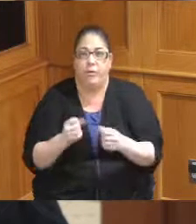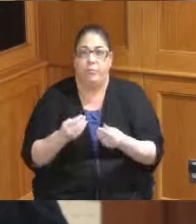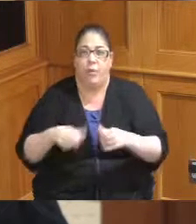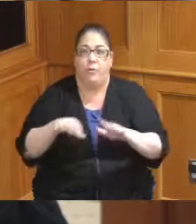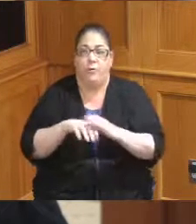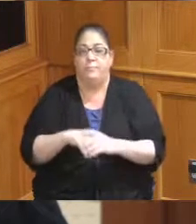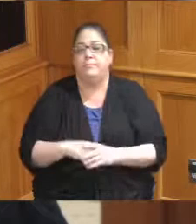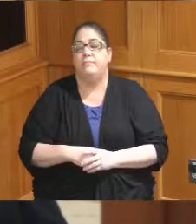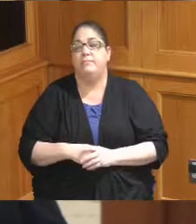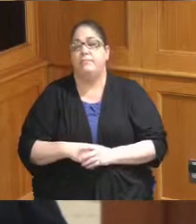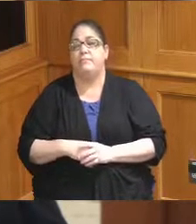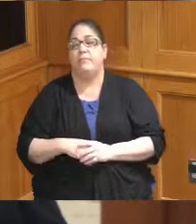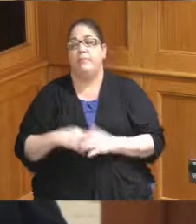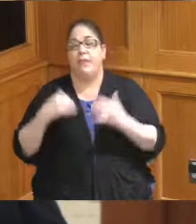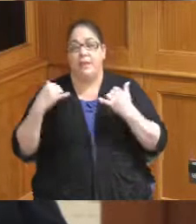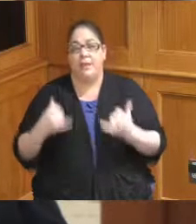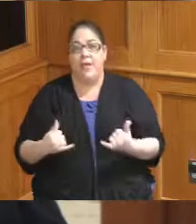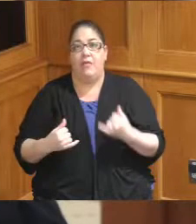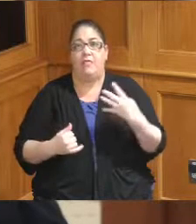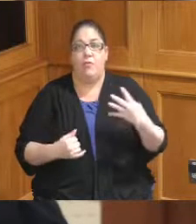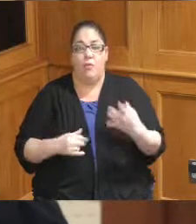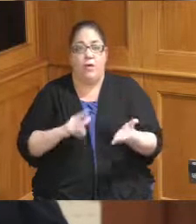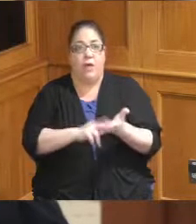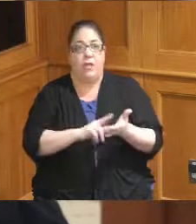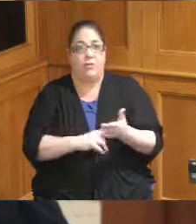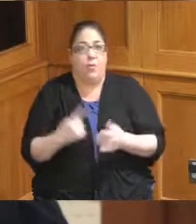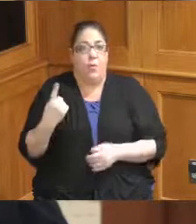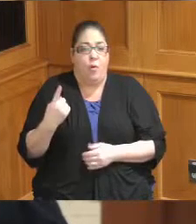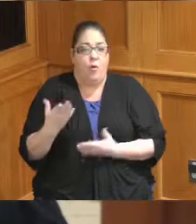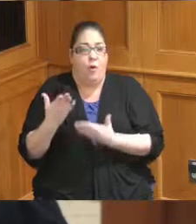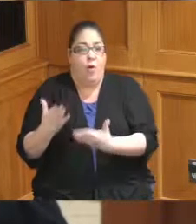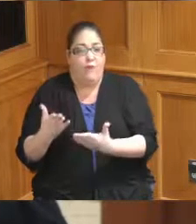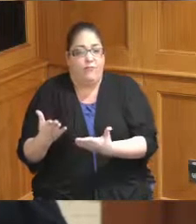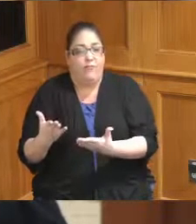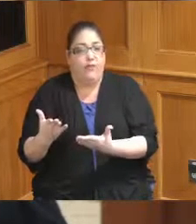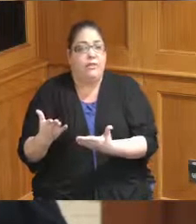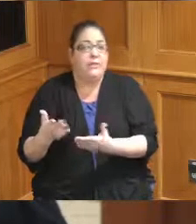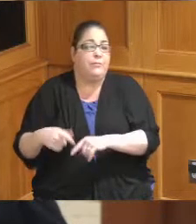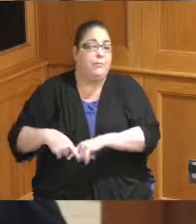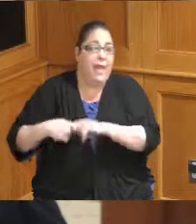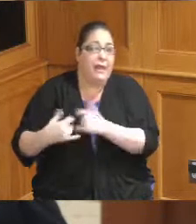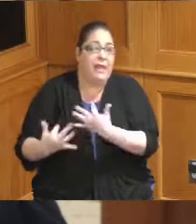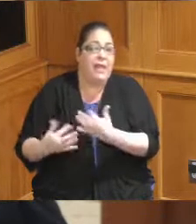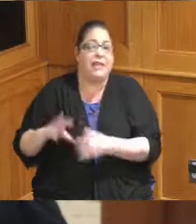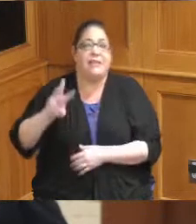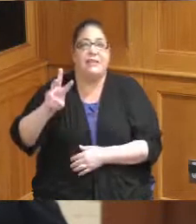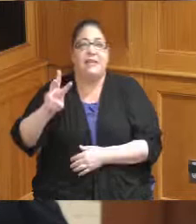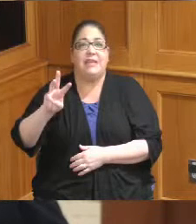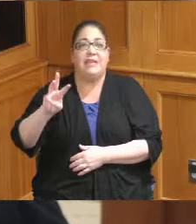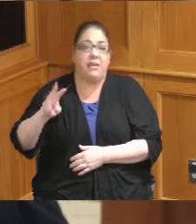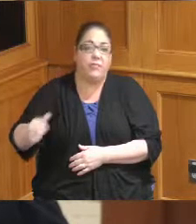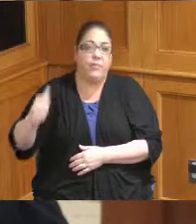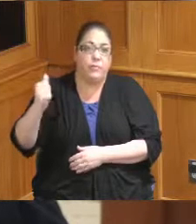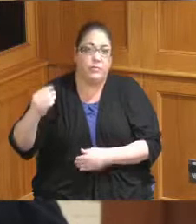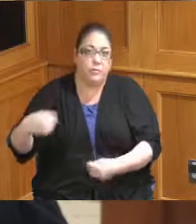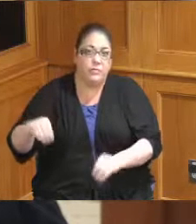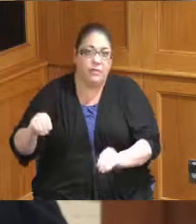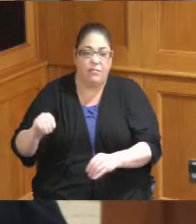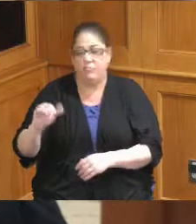are under contract one offer is pending six have declined to sell which is about 19 and 13 of the